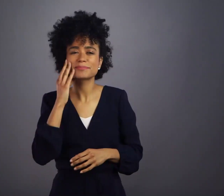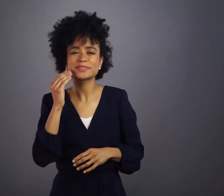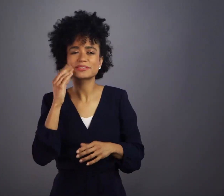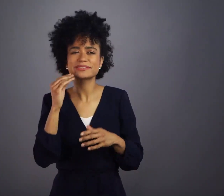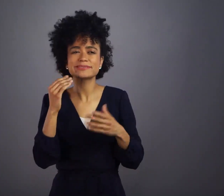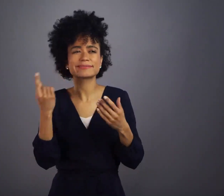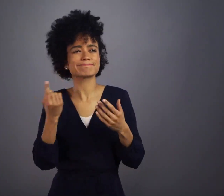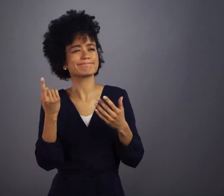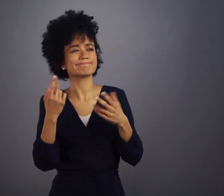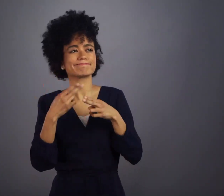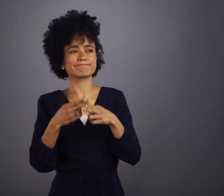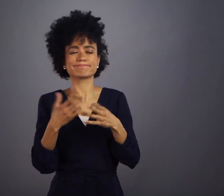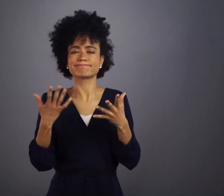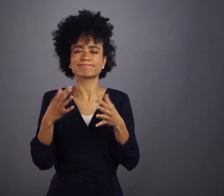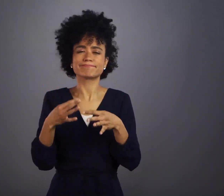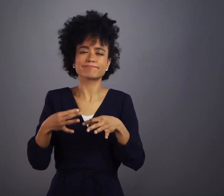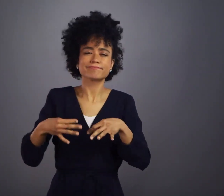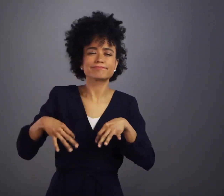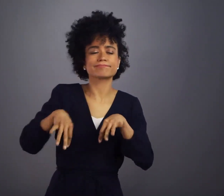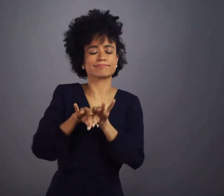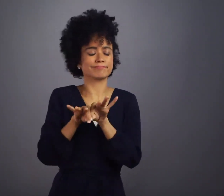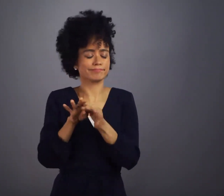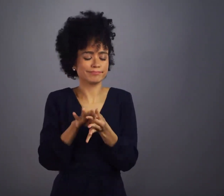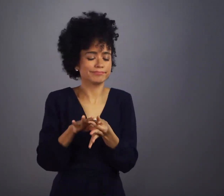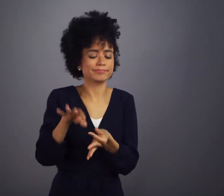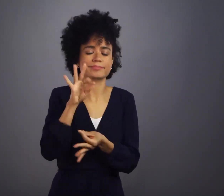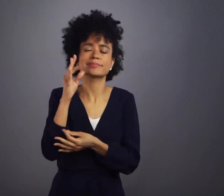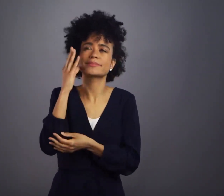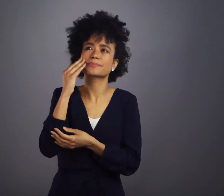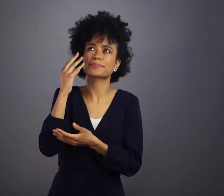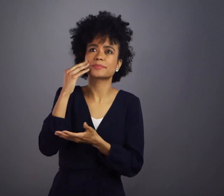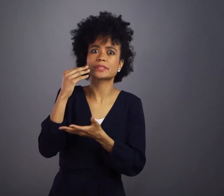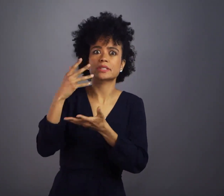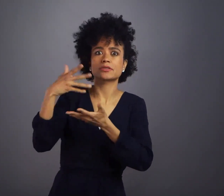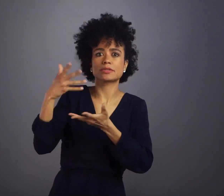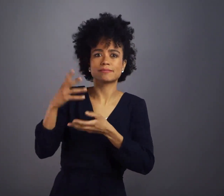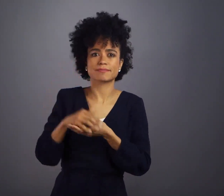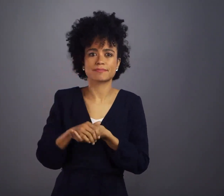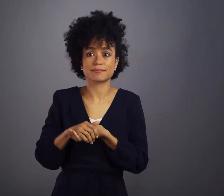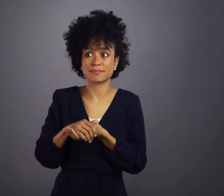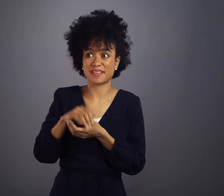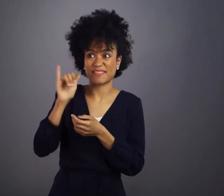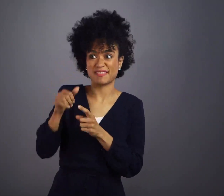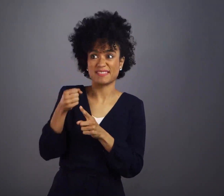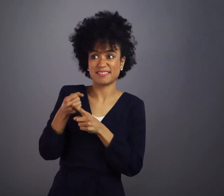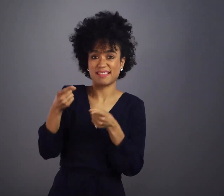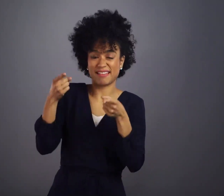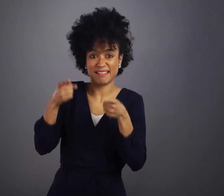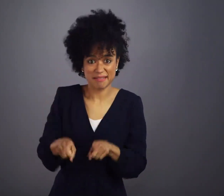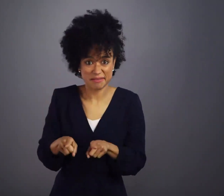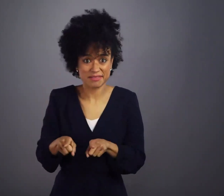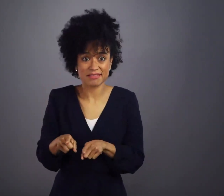Exceptions to cases such as yours have been occurring since early times. Here and there, once in a while,